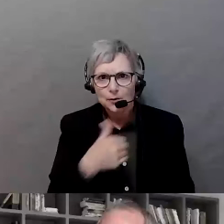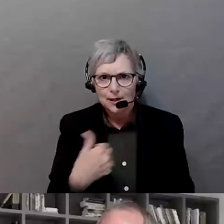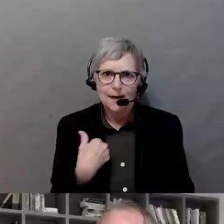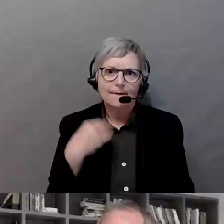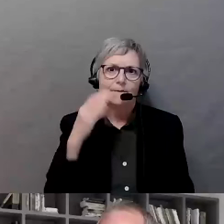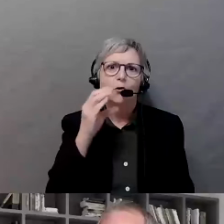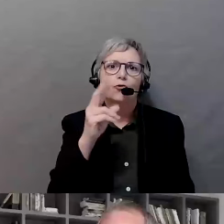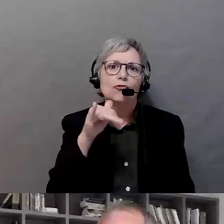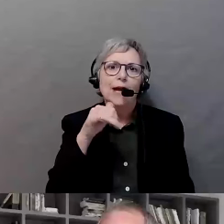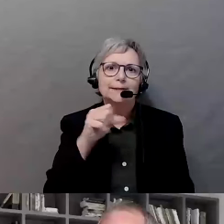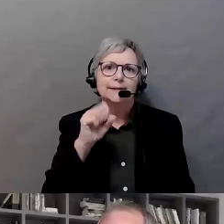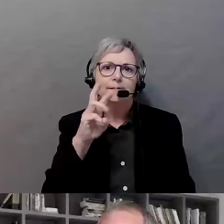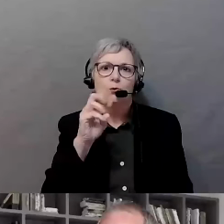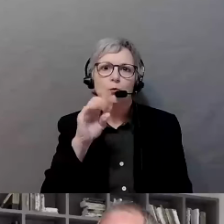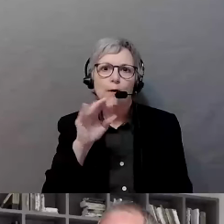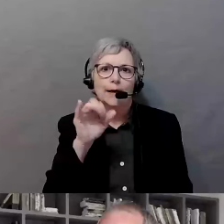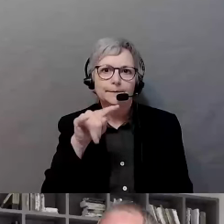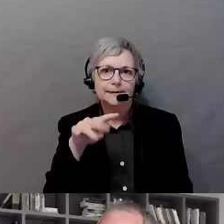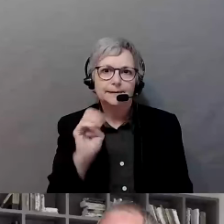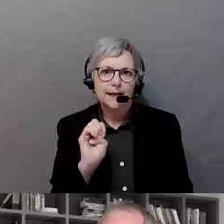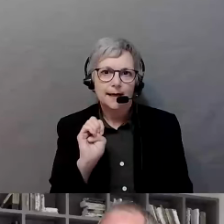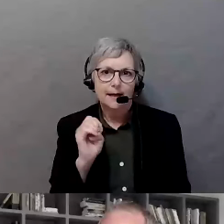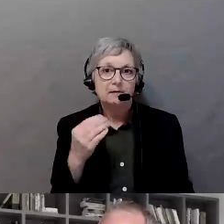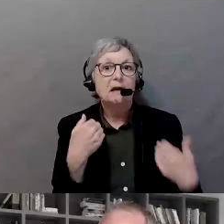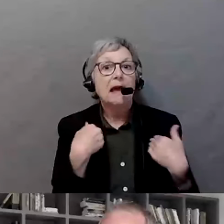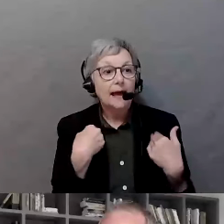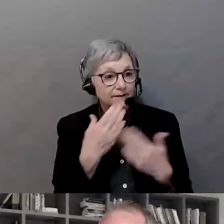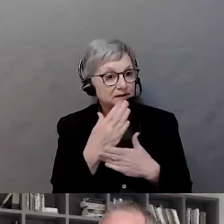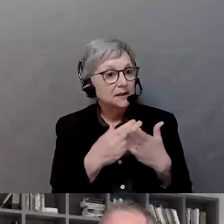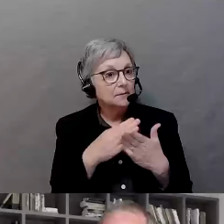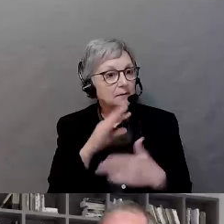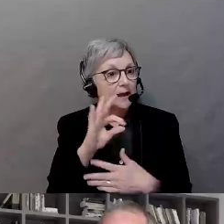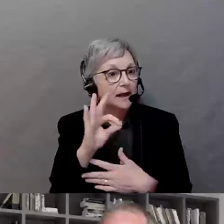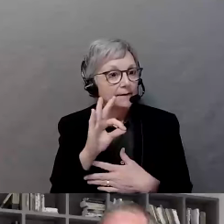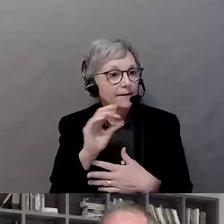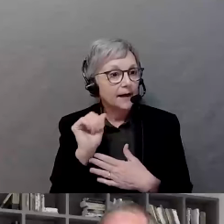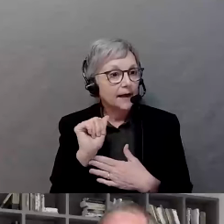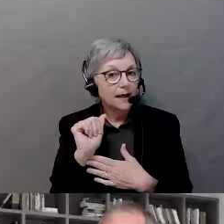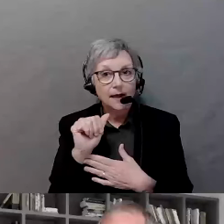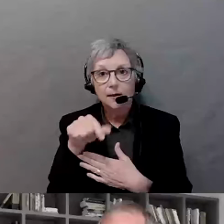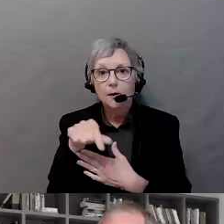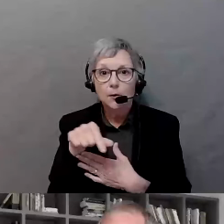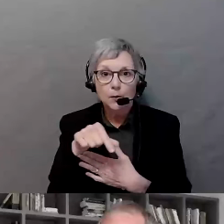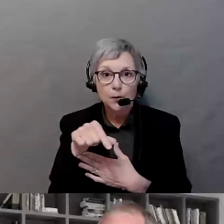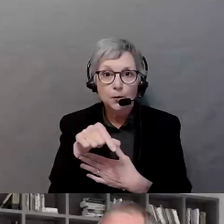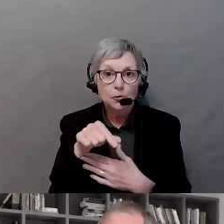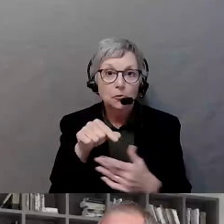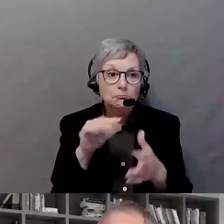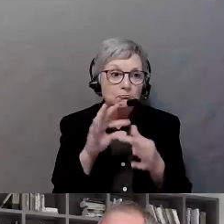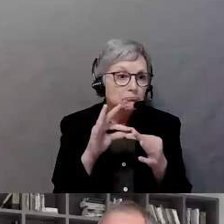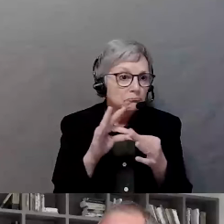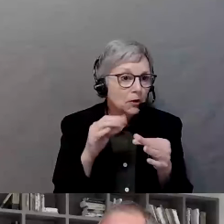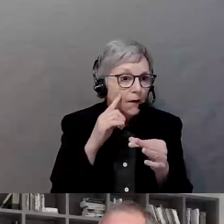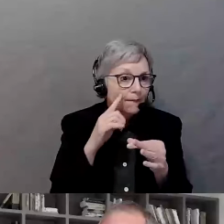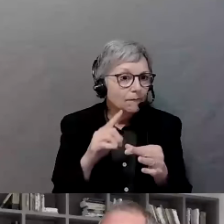THEY HAVE A COUPLE OF FAQ'S THAT TARGET STAKE HOLDERS. WHEN YOU